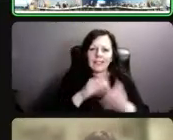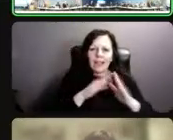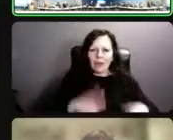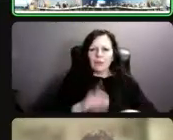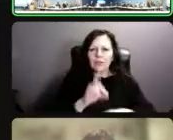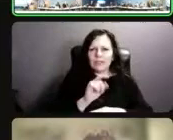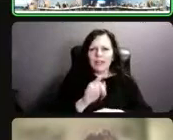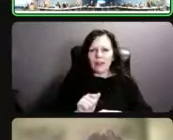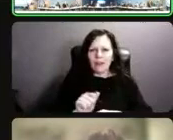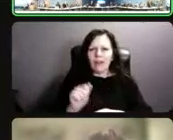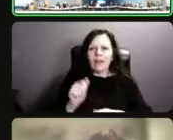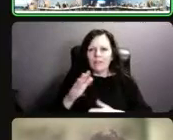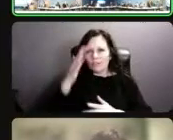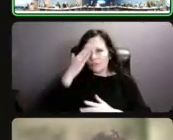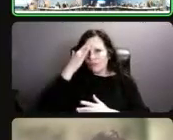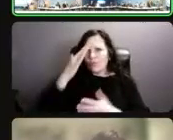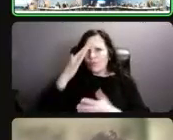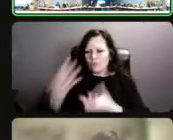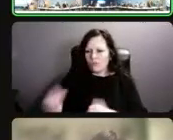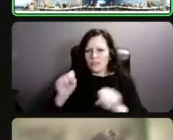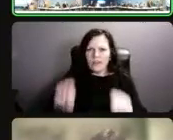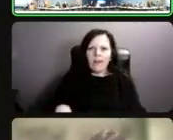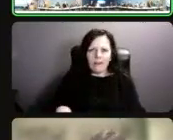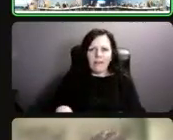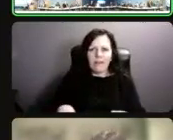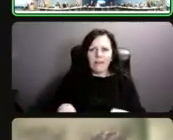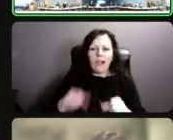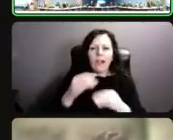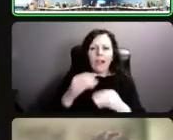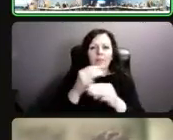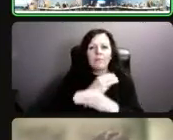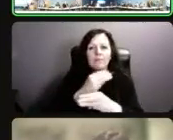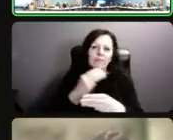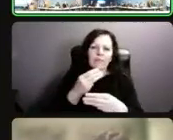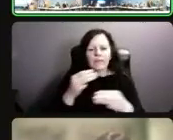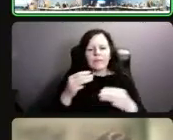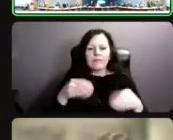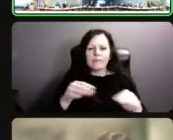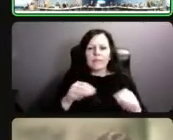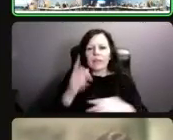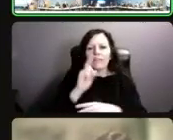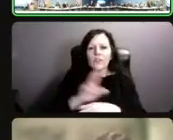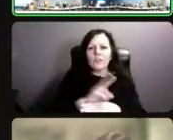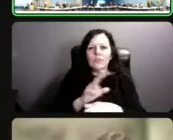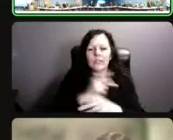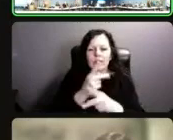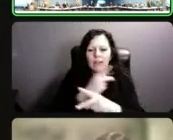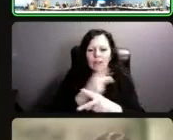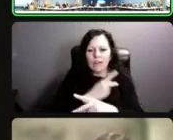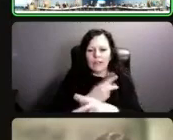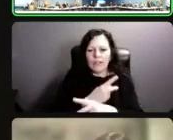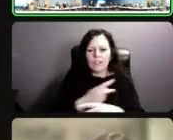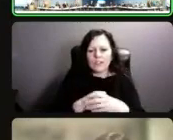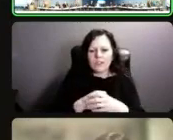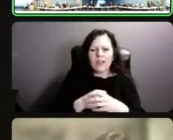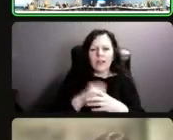THE DATA FOR THIS ONE IS PARTICULARLY STRONG BECAUSE